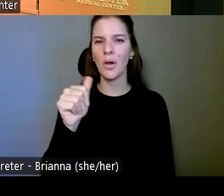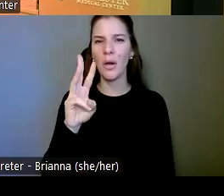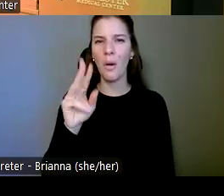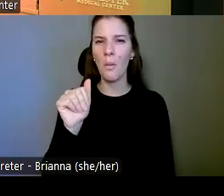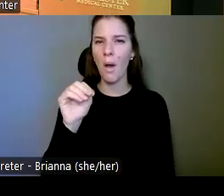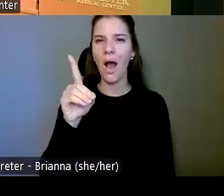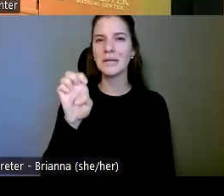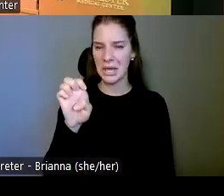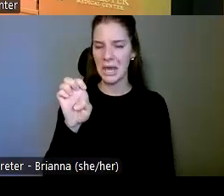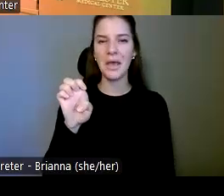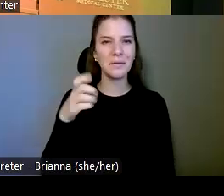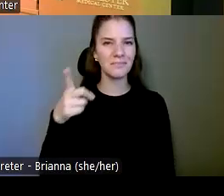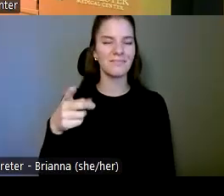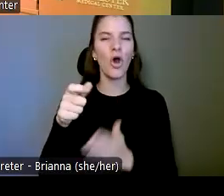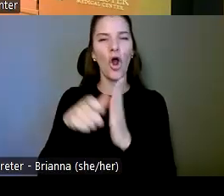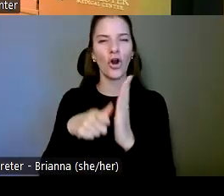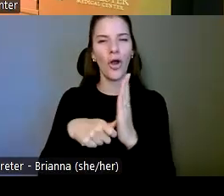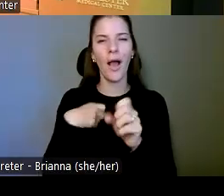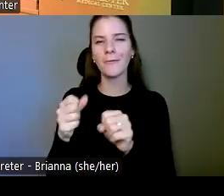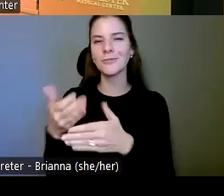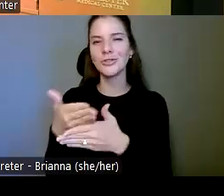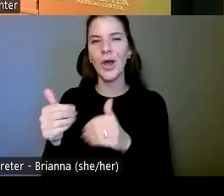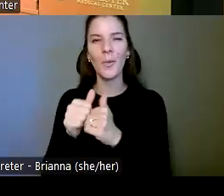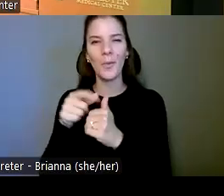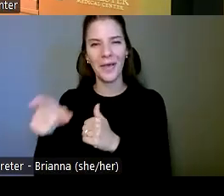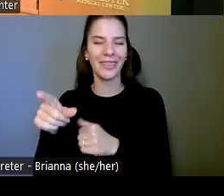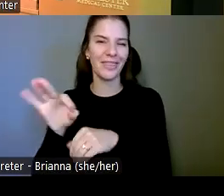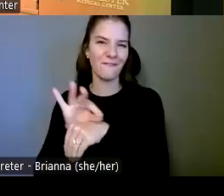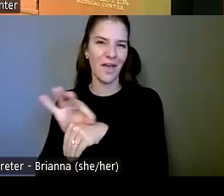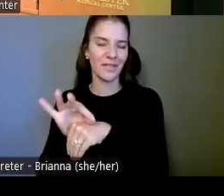the fellows. I think it always reminds me is he says that whether it's psychiatry, primary care,